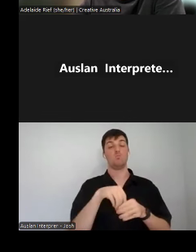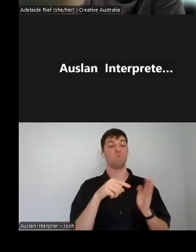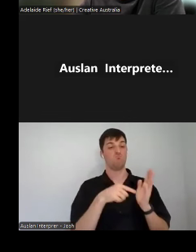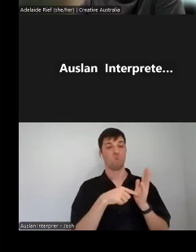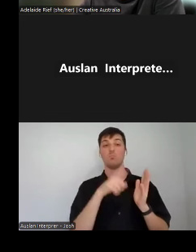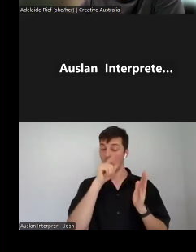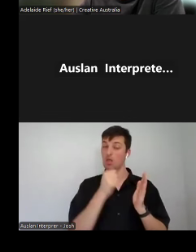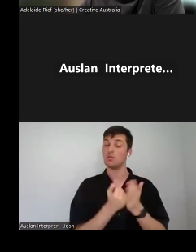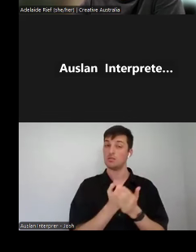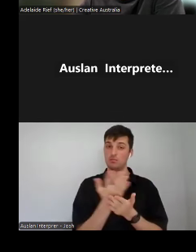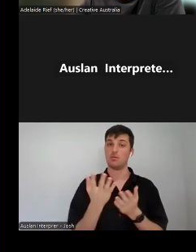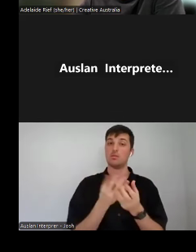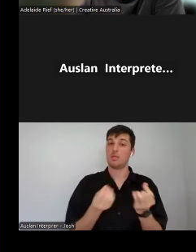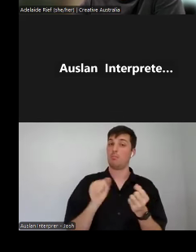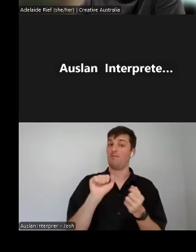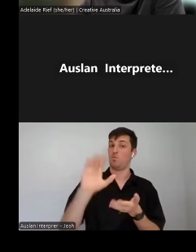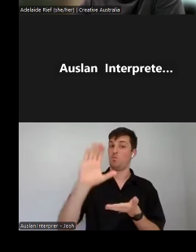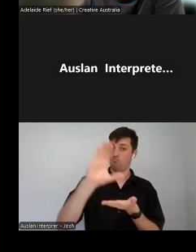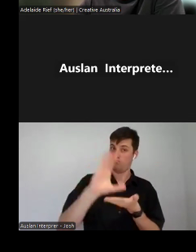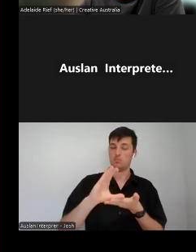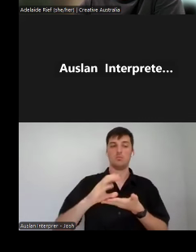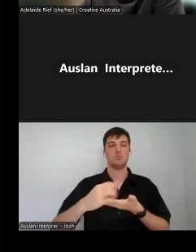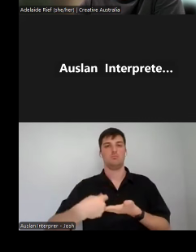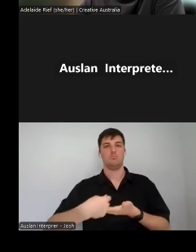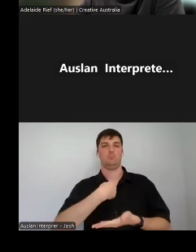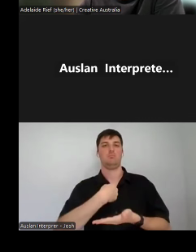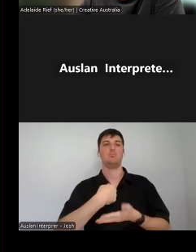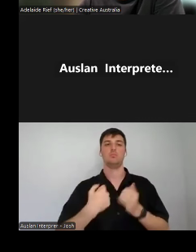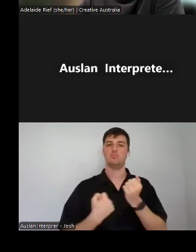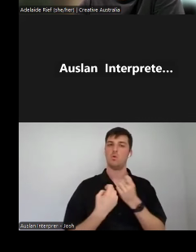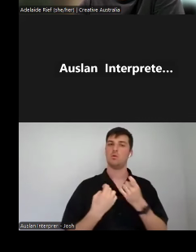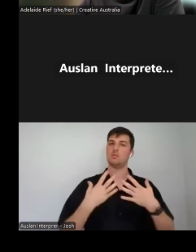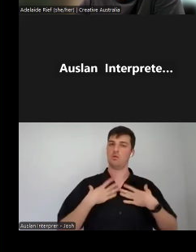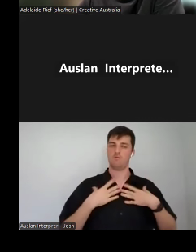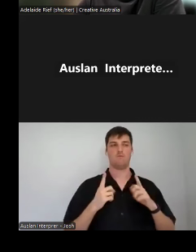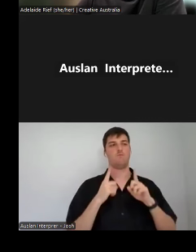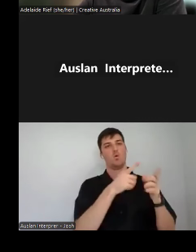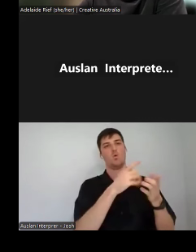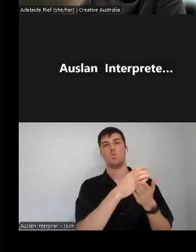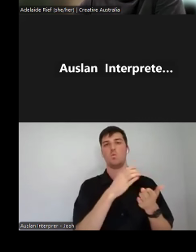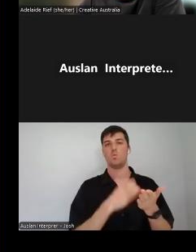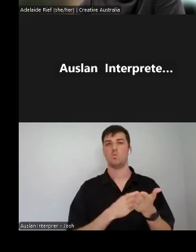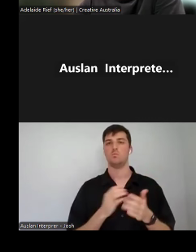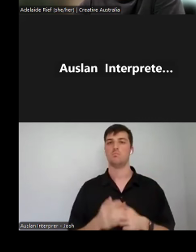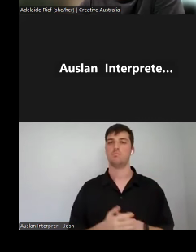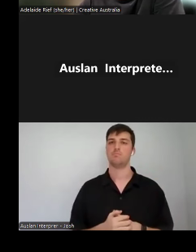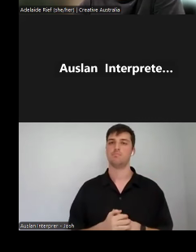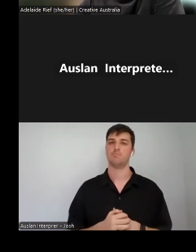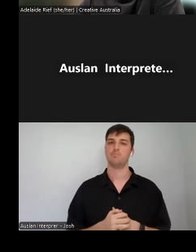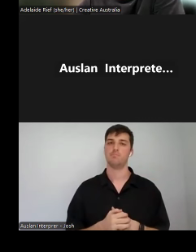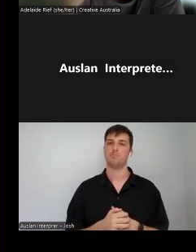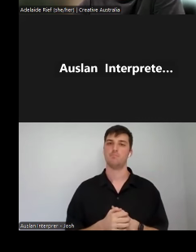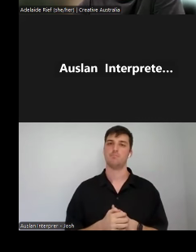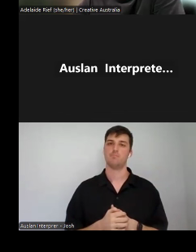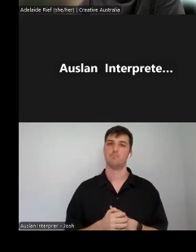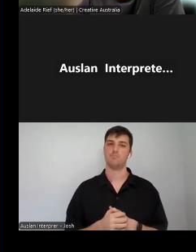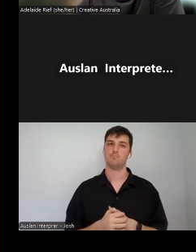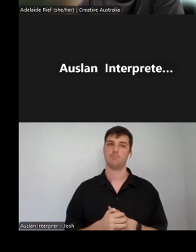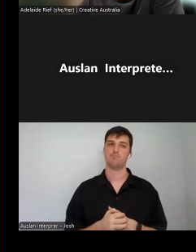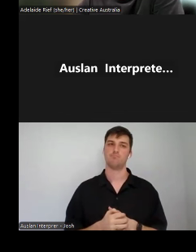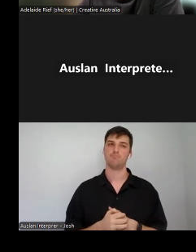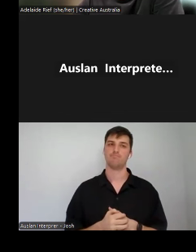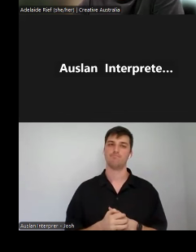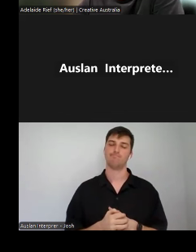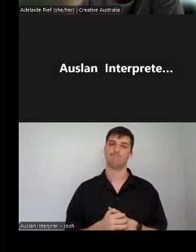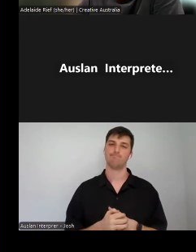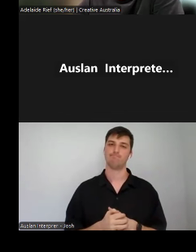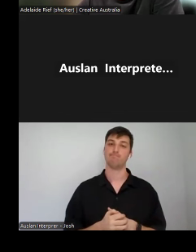of your grant on supporting yourself to attend the course. Okay. So that was the individuals